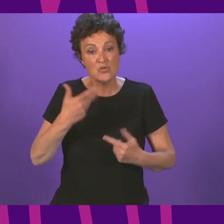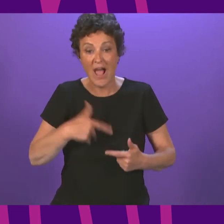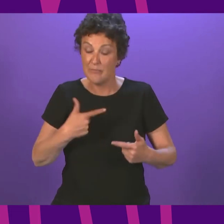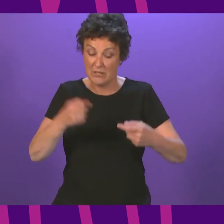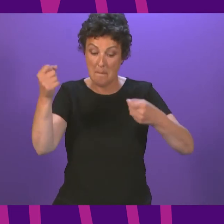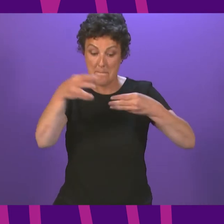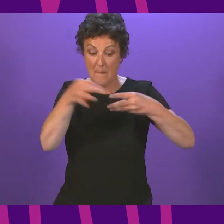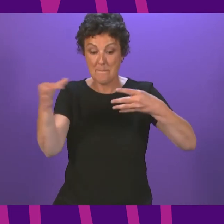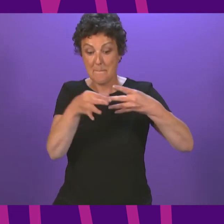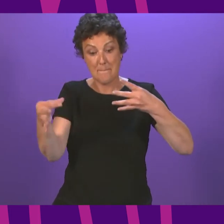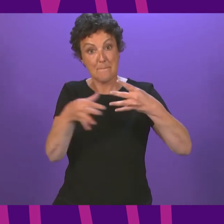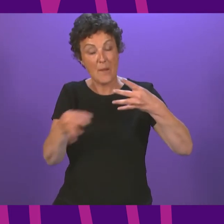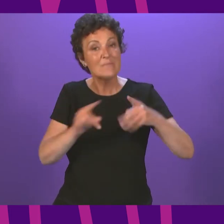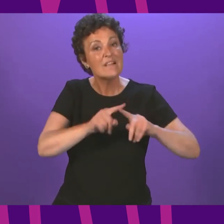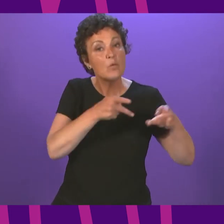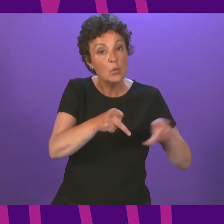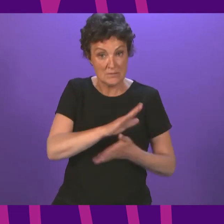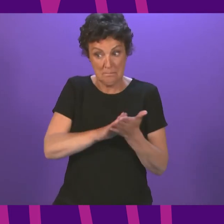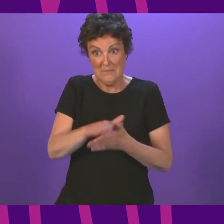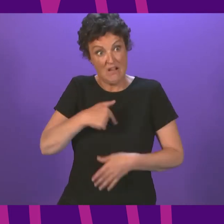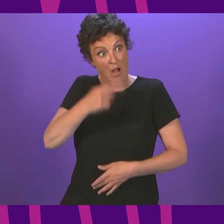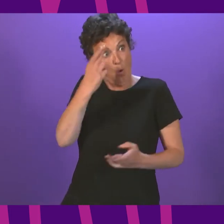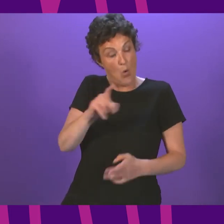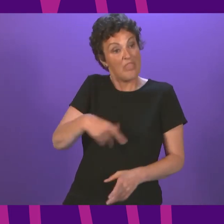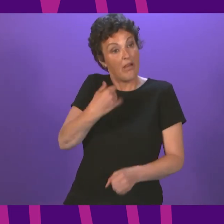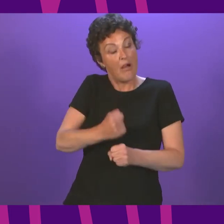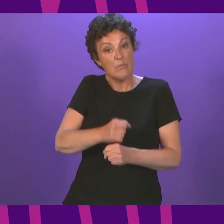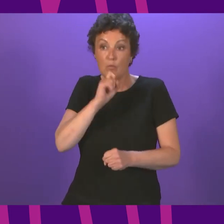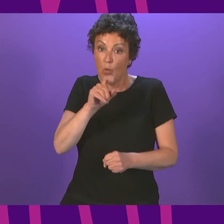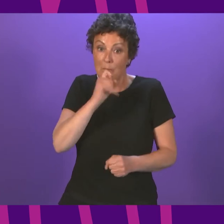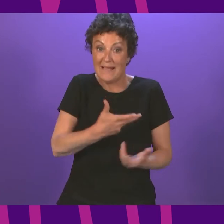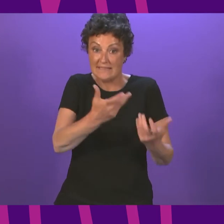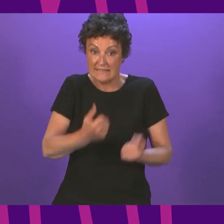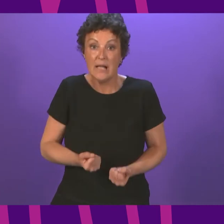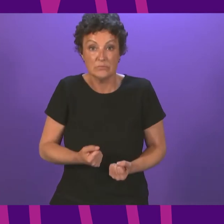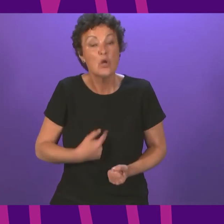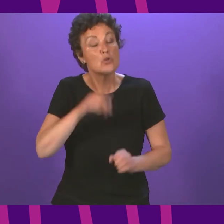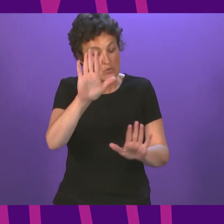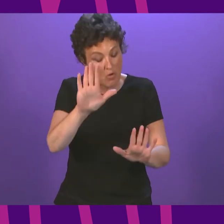that the Government can consider what it might be prepared to accept. I welcome what John